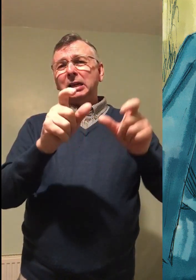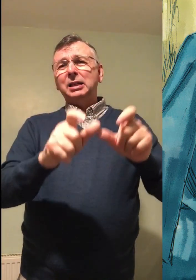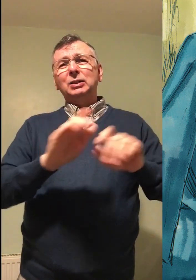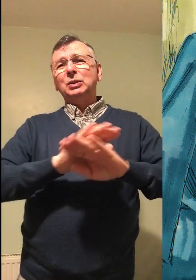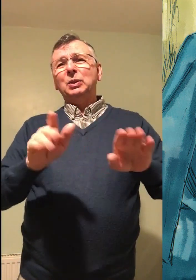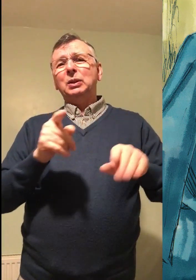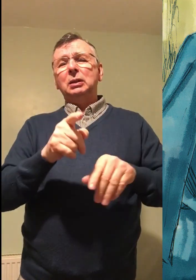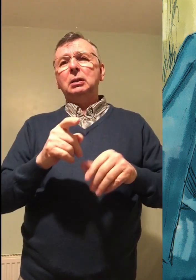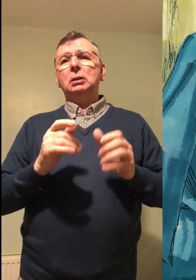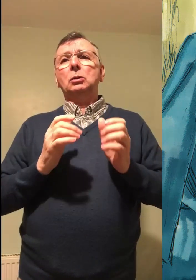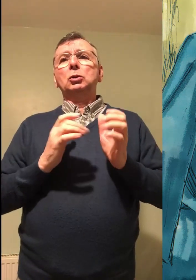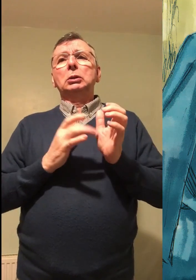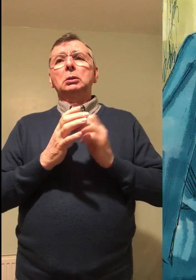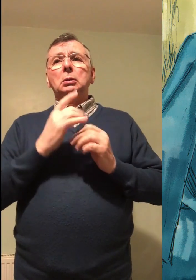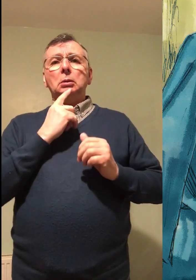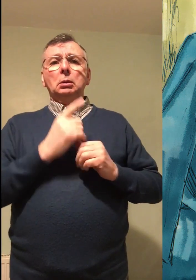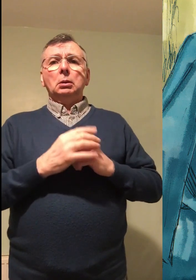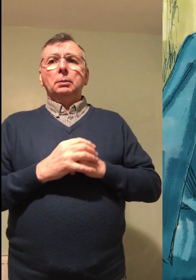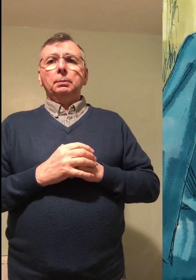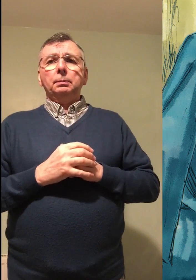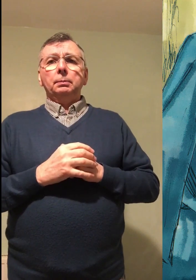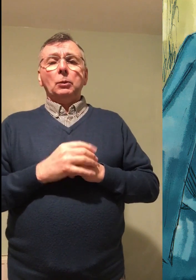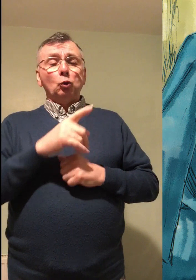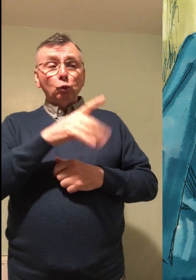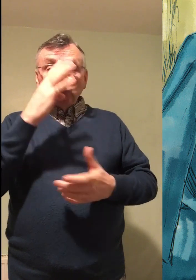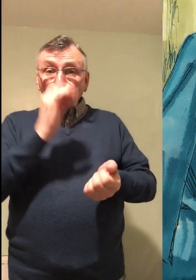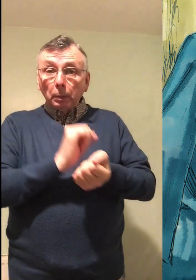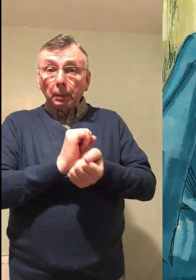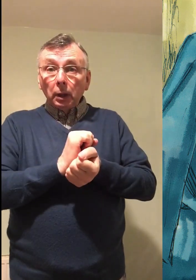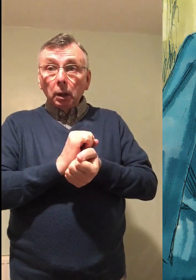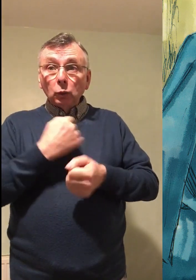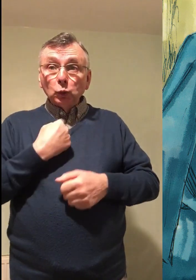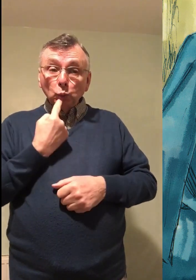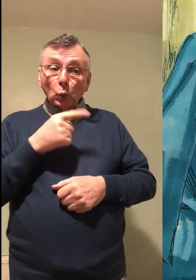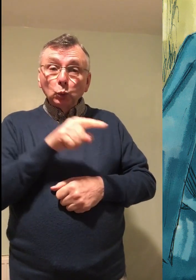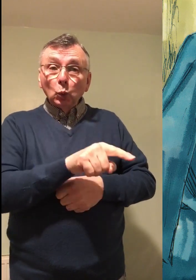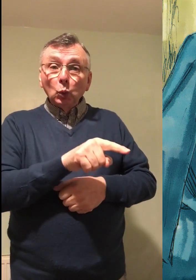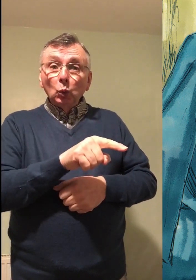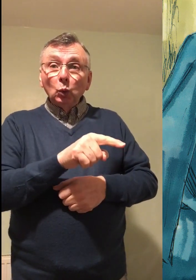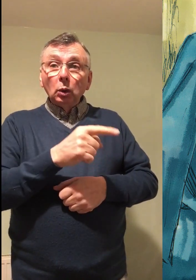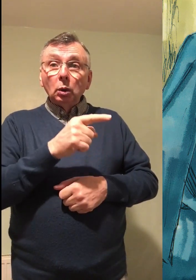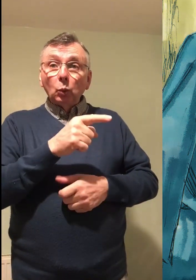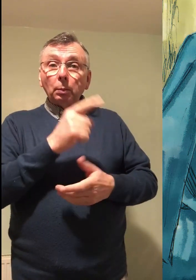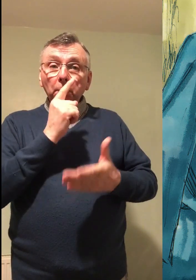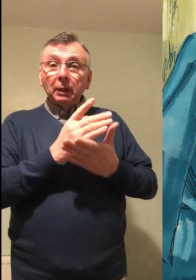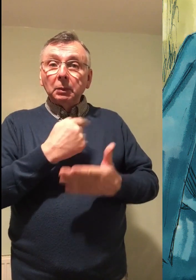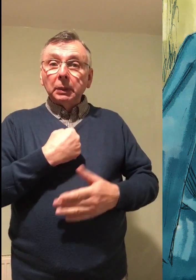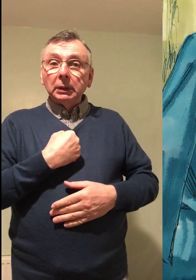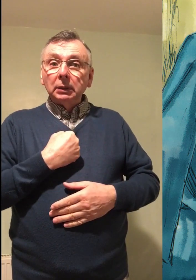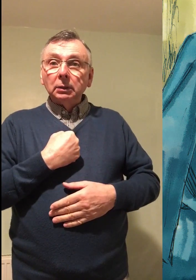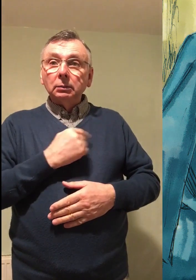the dead man, “by this time there is a bad odour, for he has been there four days.”